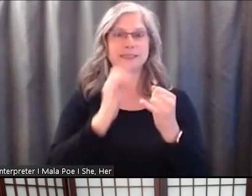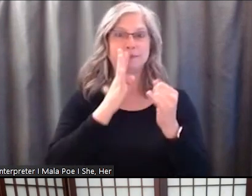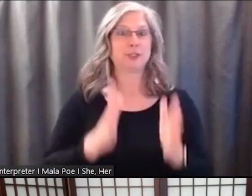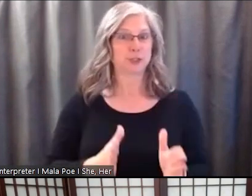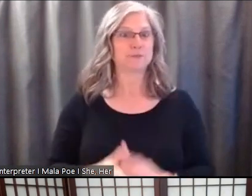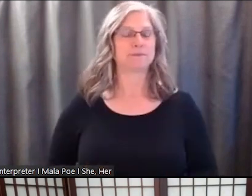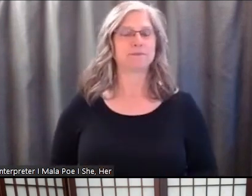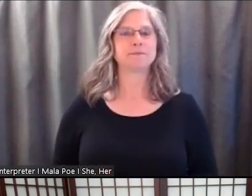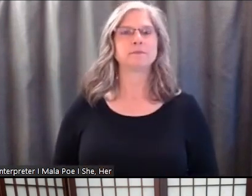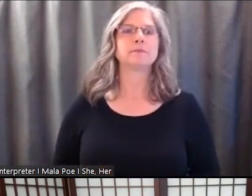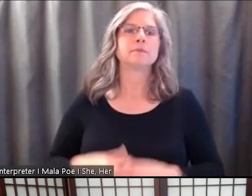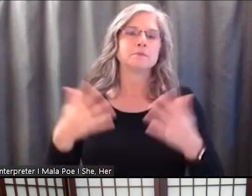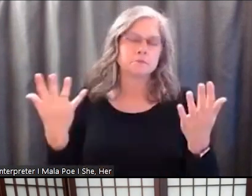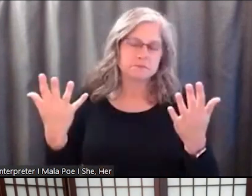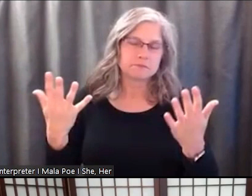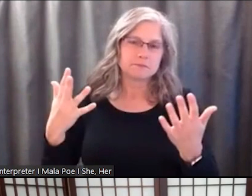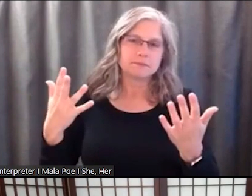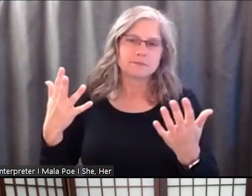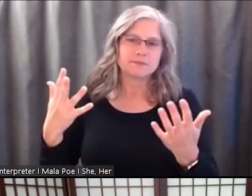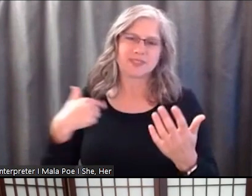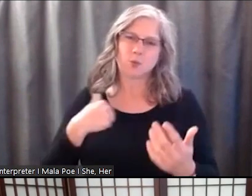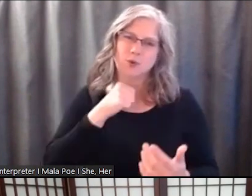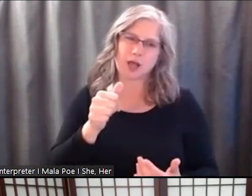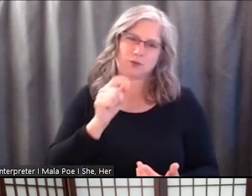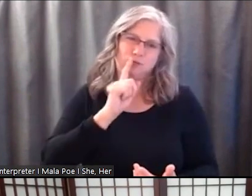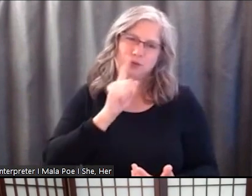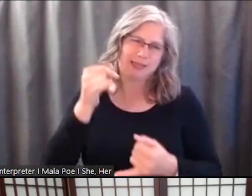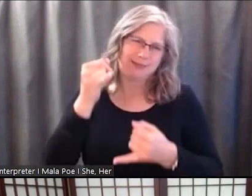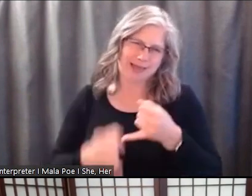Although of course we're not really last or they're not really last.